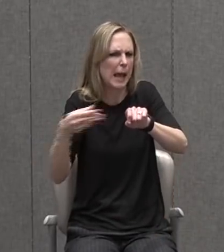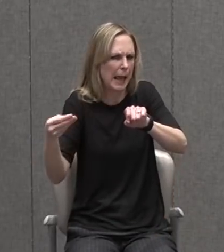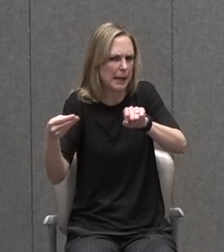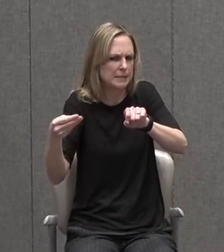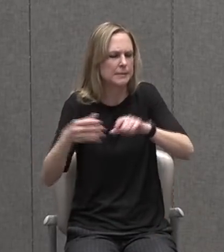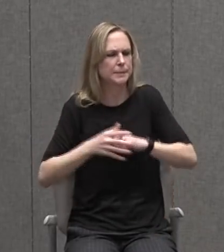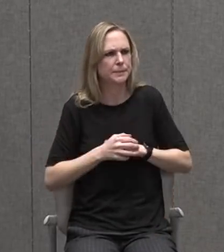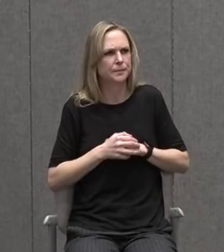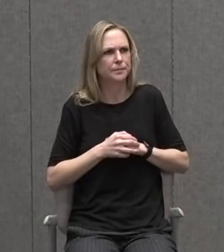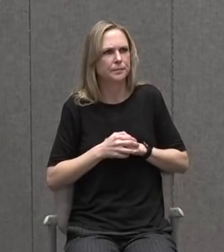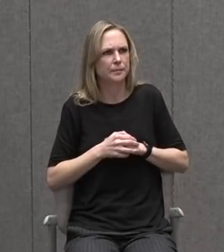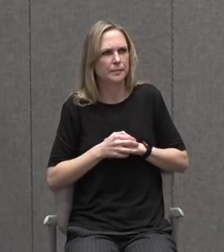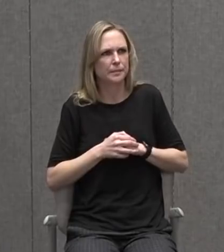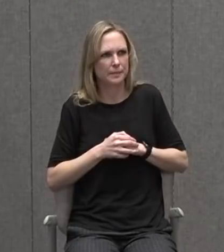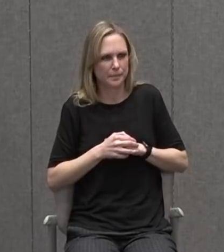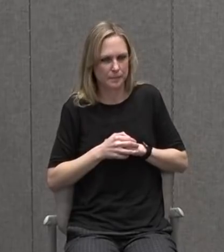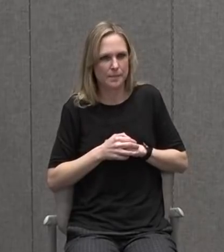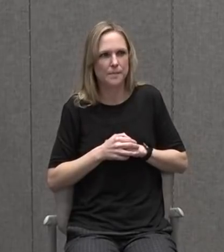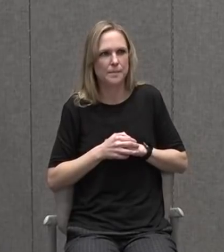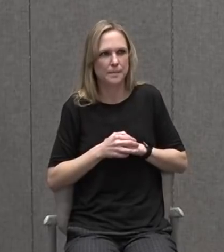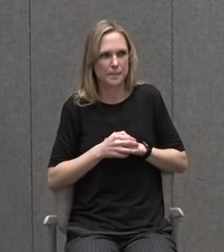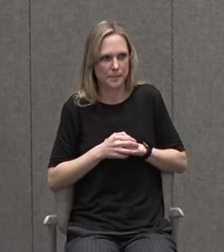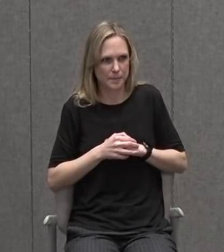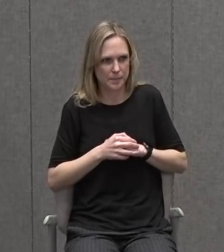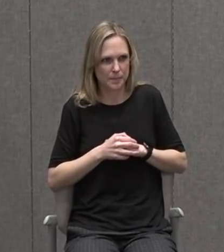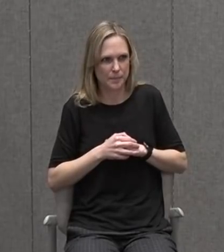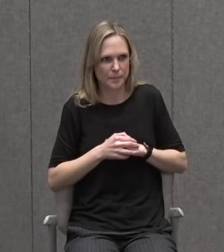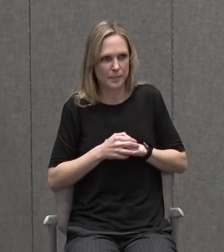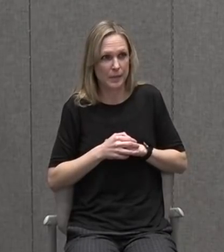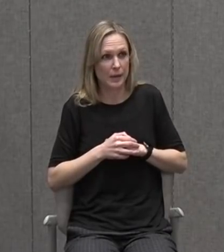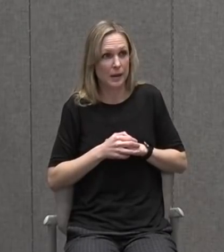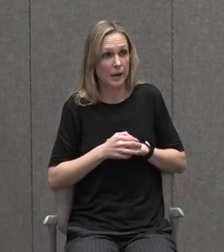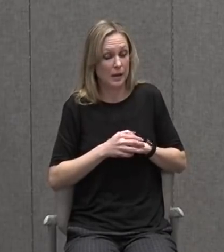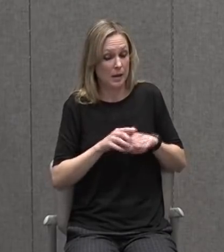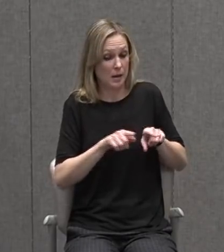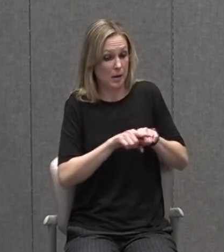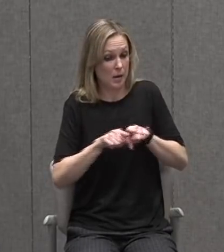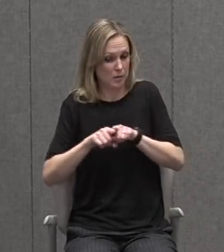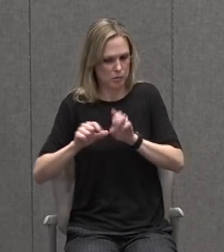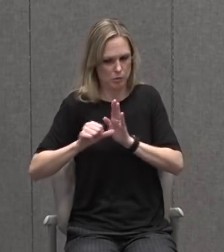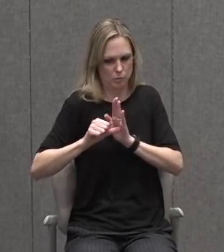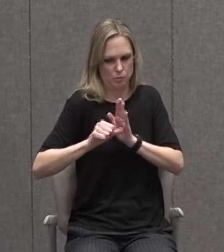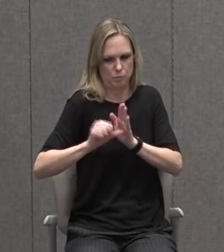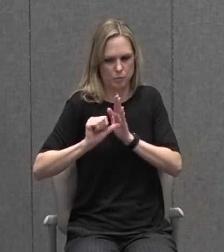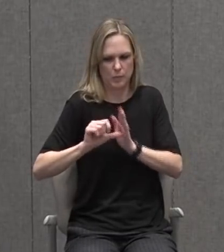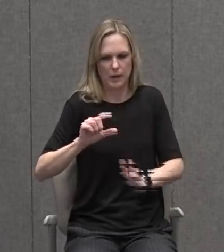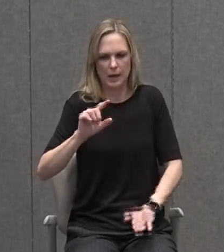that always tells us to say, and, and I also emphasize the, thousandths,